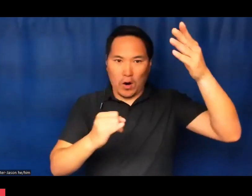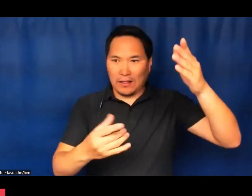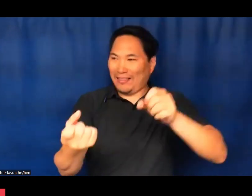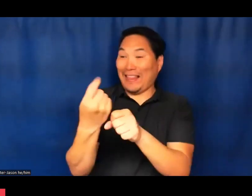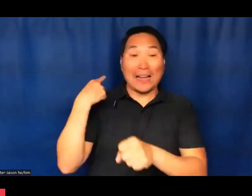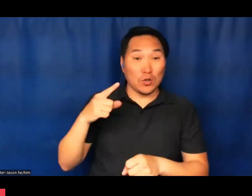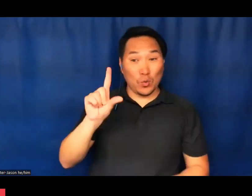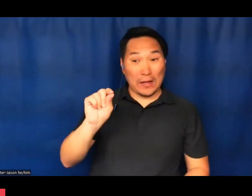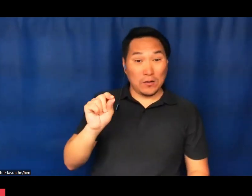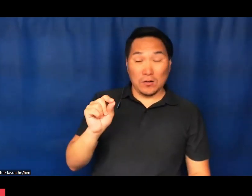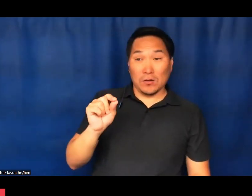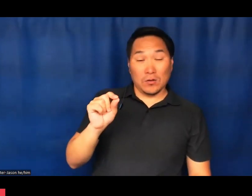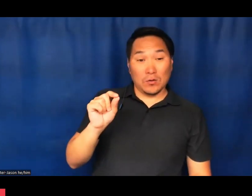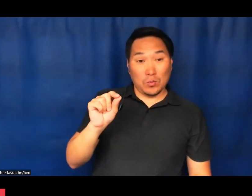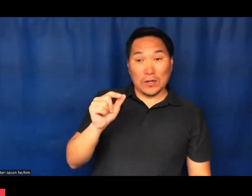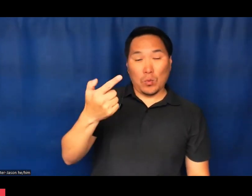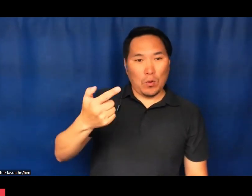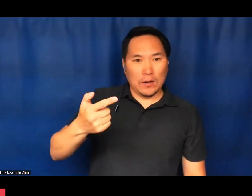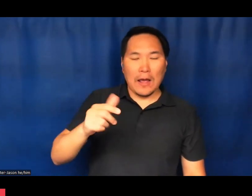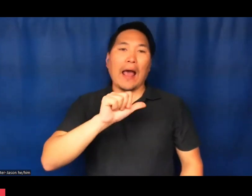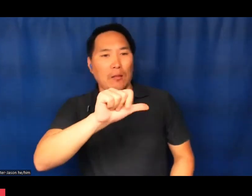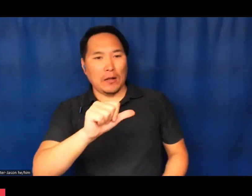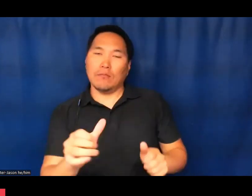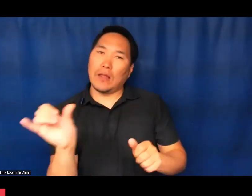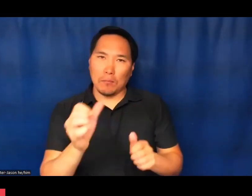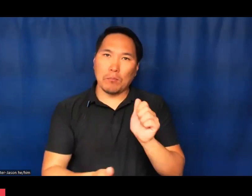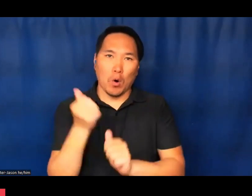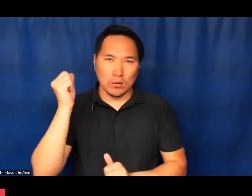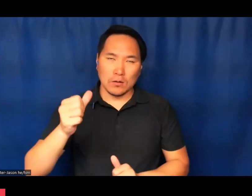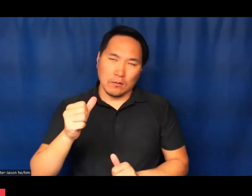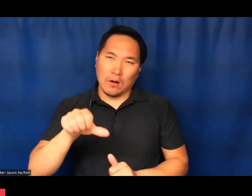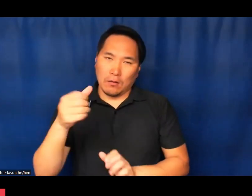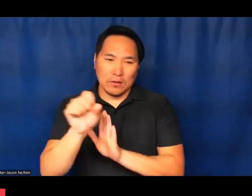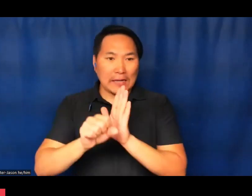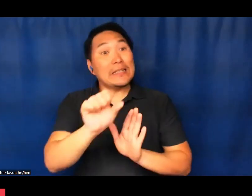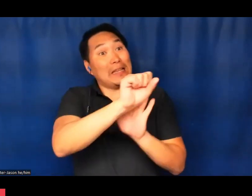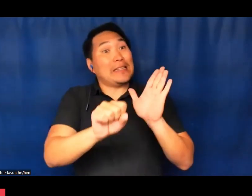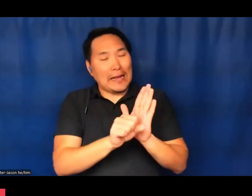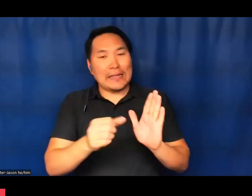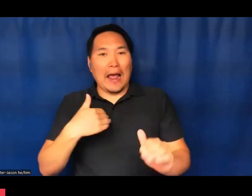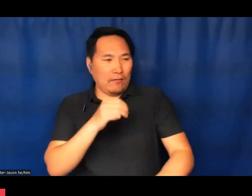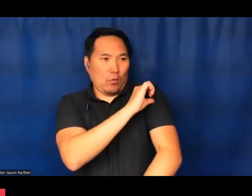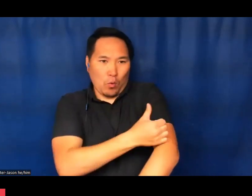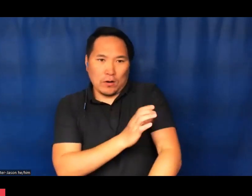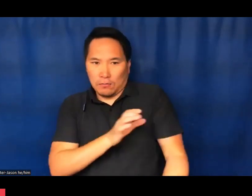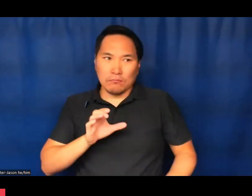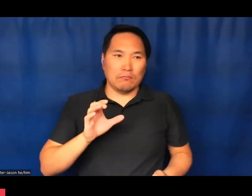Alabama, like most of the country, the state legislature has the power to use her up-to-date